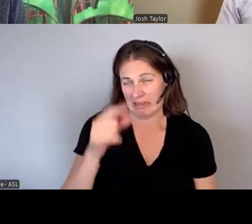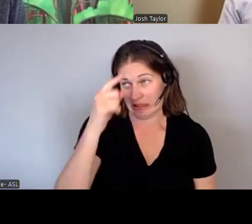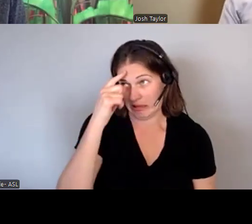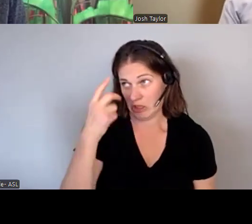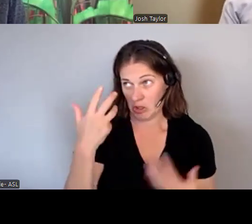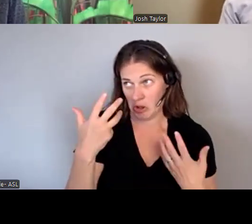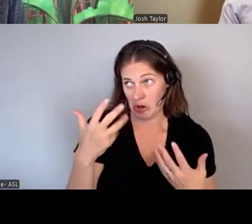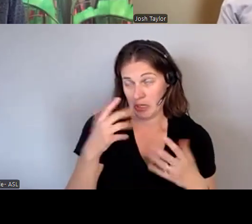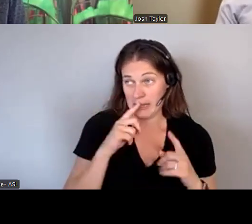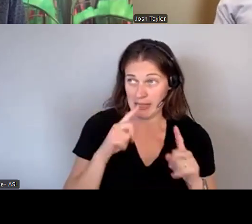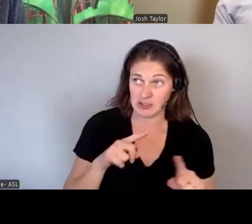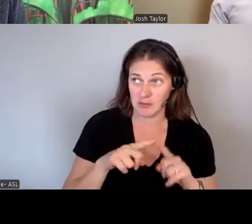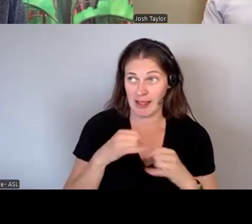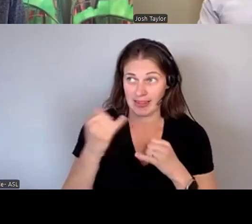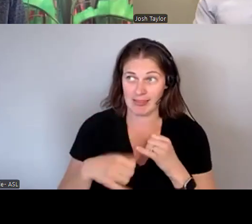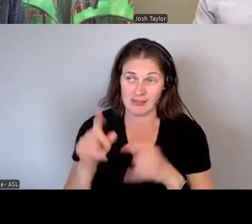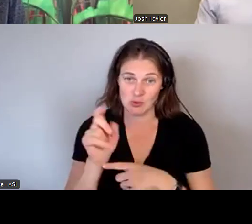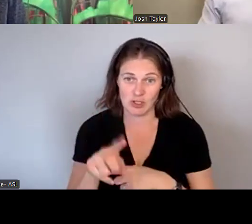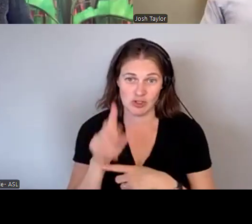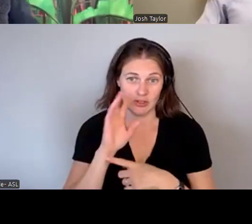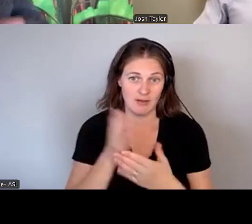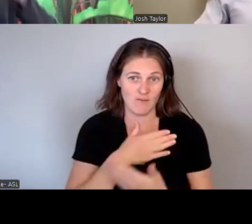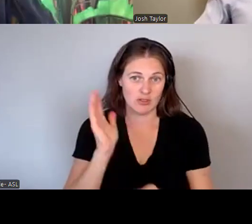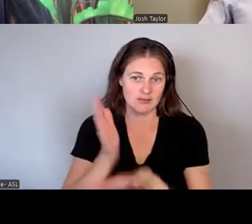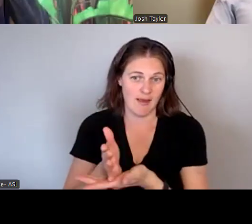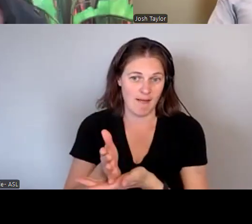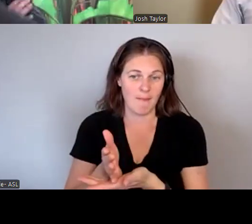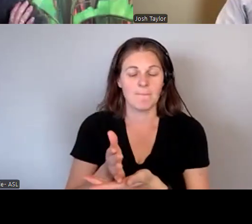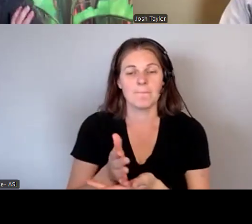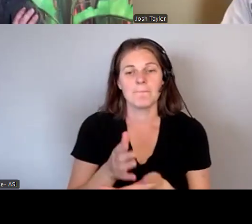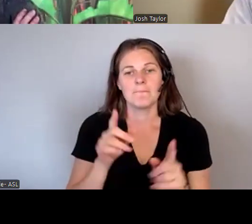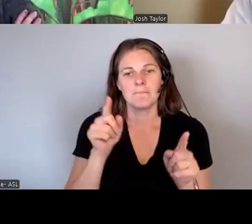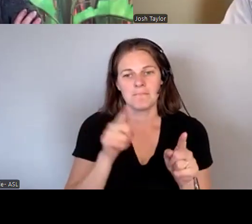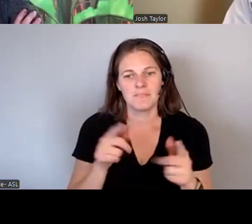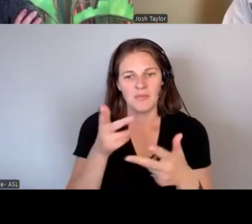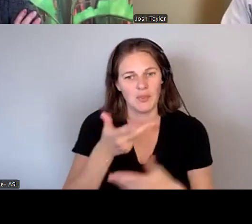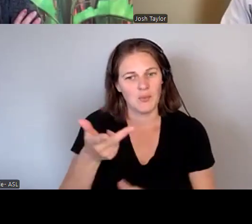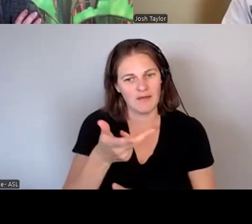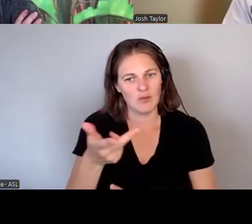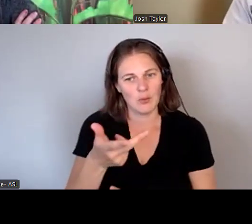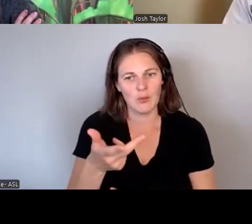I was going to say one last question I wanted to ask everybody before we stop, and that was, what's an action